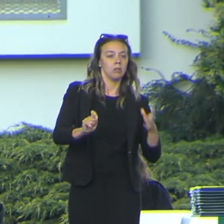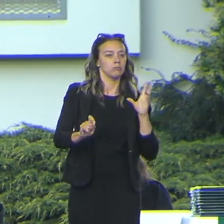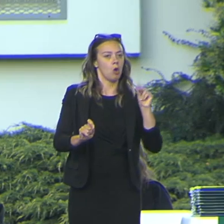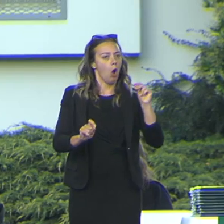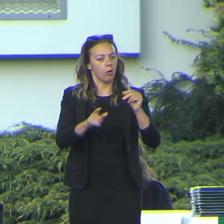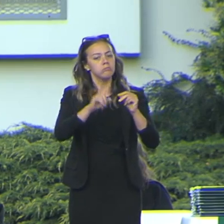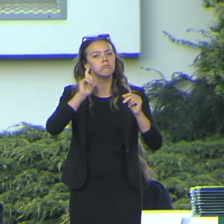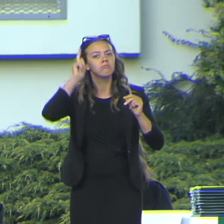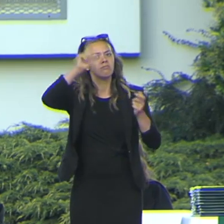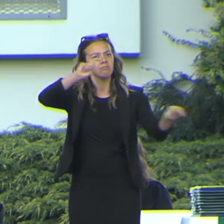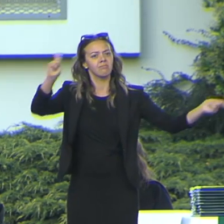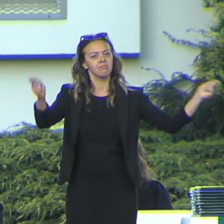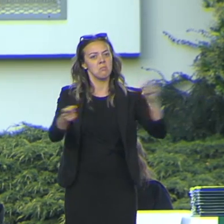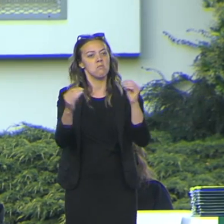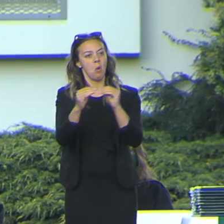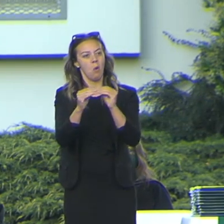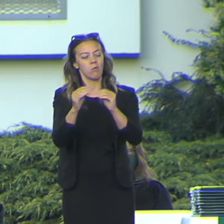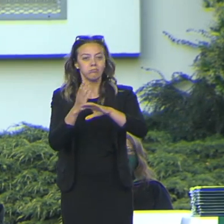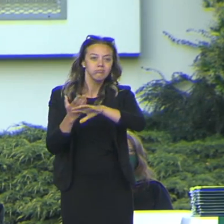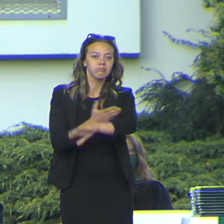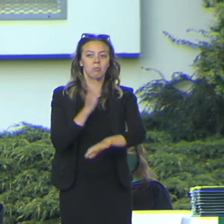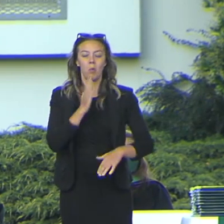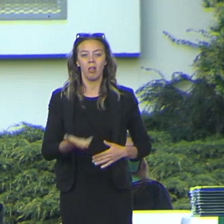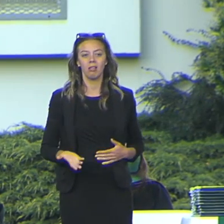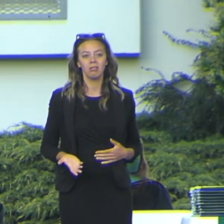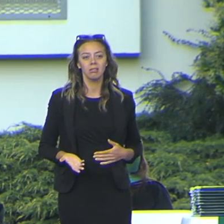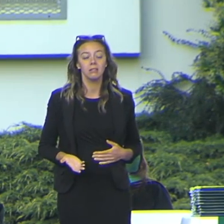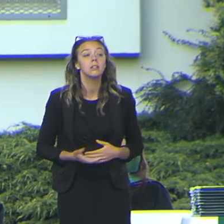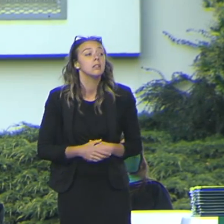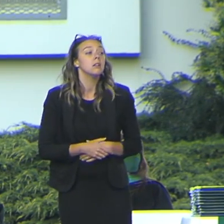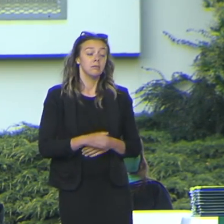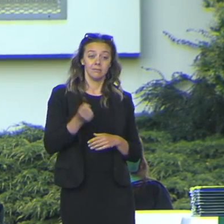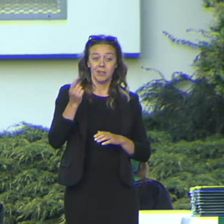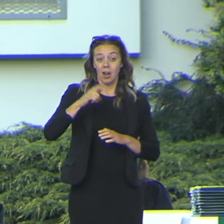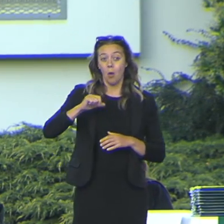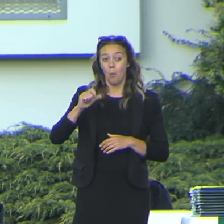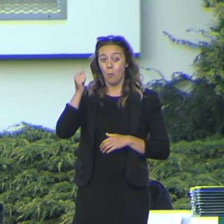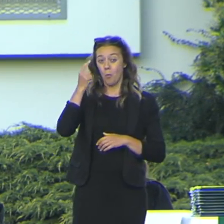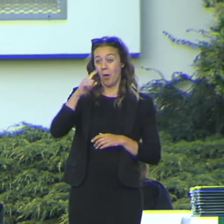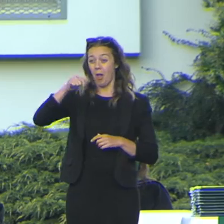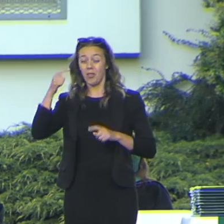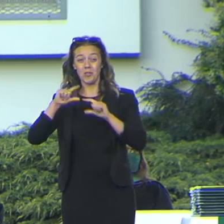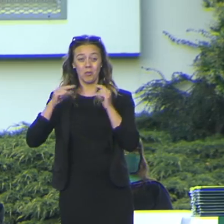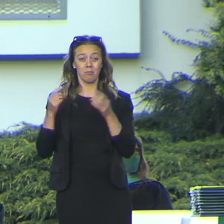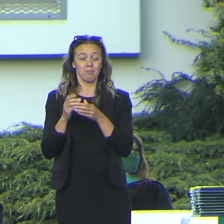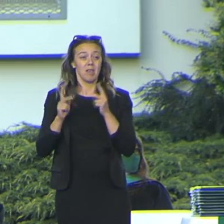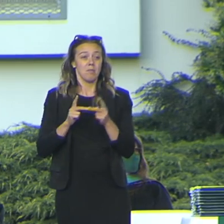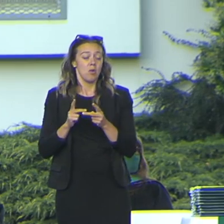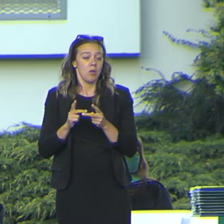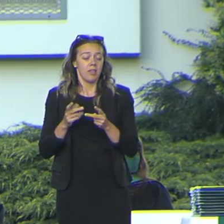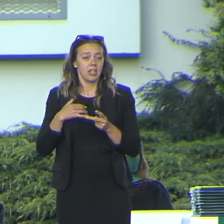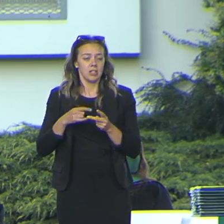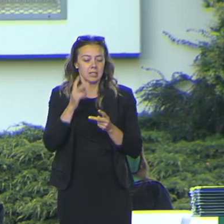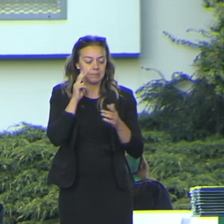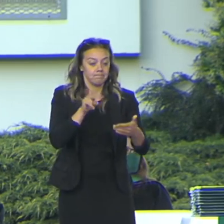There's another group of people. A group of people who recognize that all of this has just been a change in the beauty